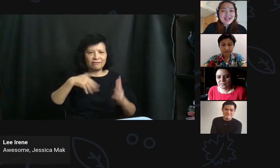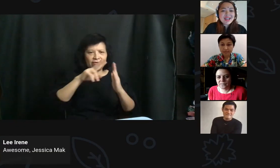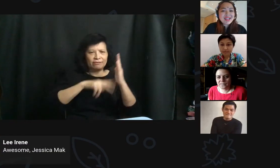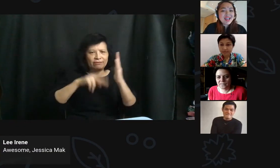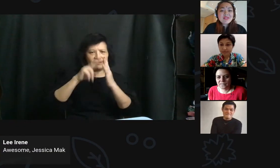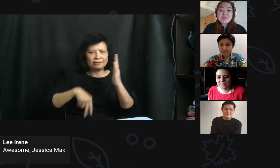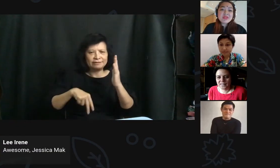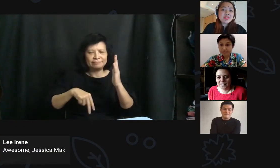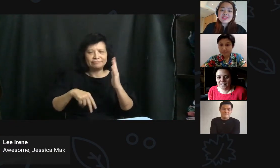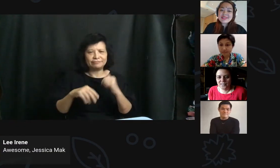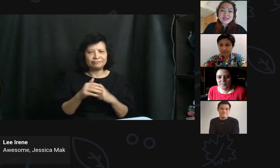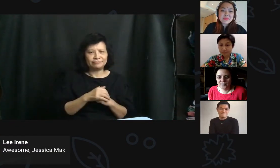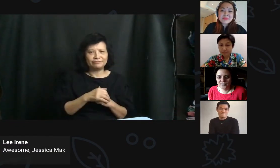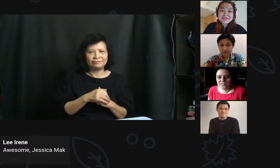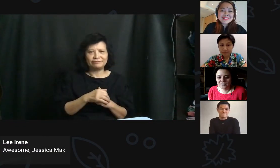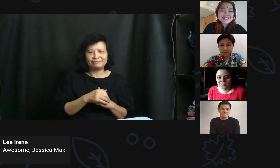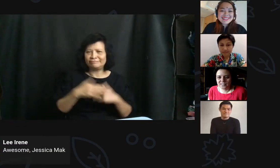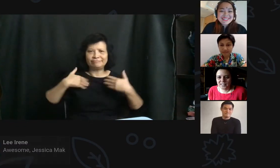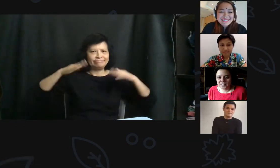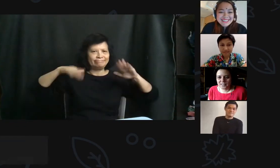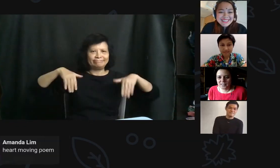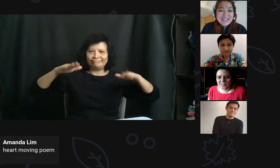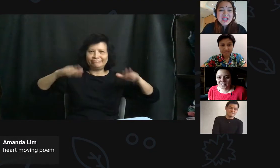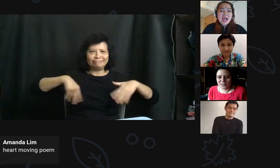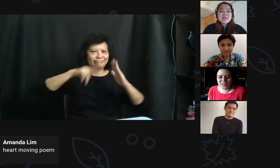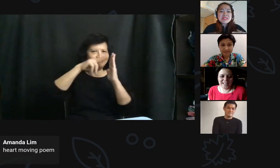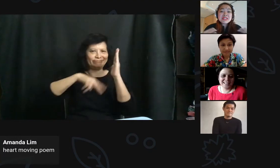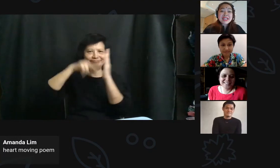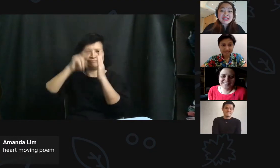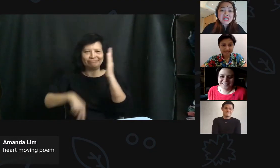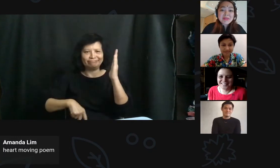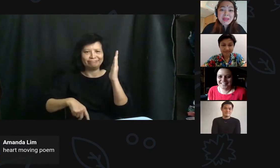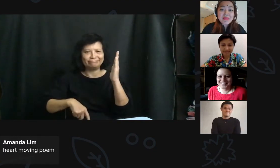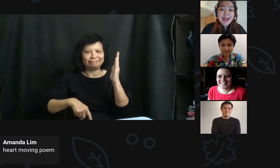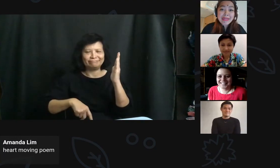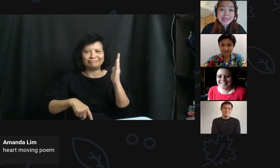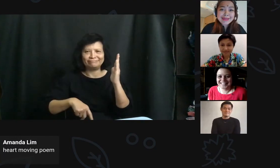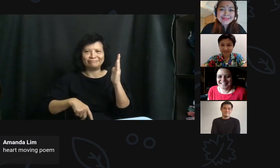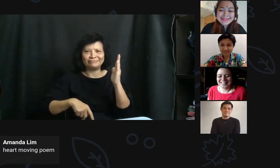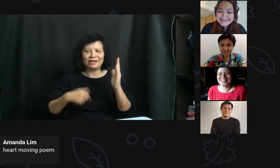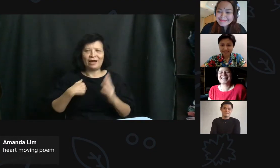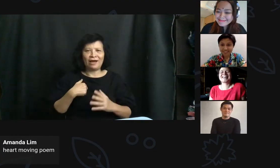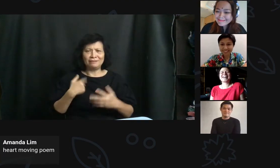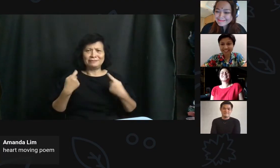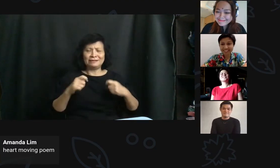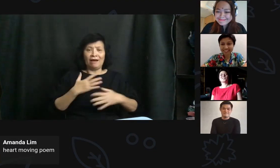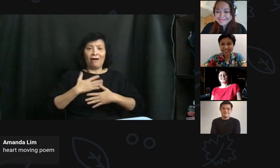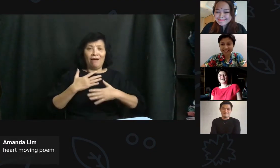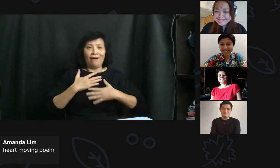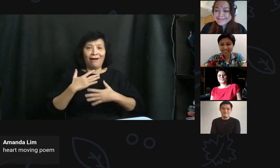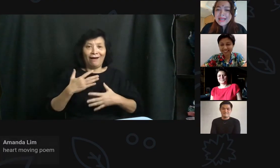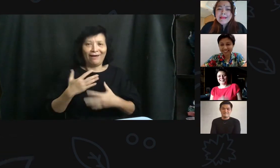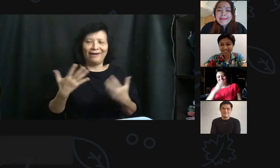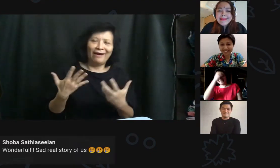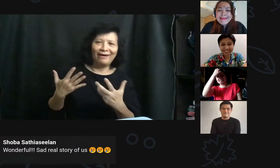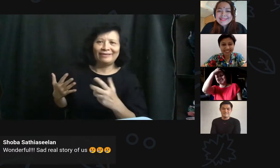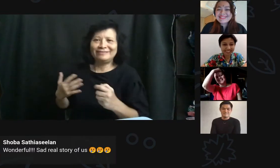I haven't been reading them. I'm still catching my breath. OK, catch your breath. Catch your breath.